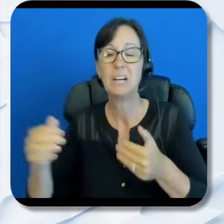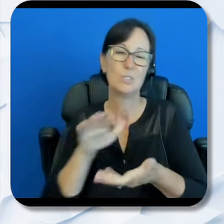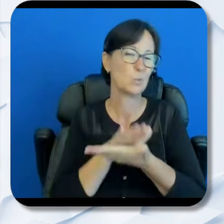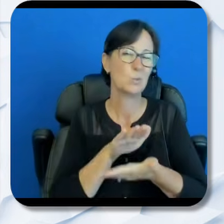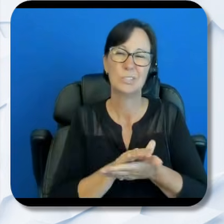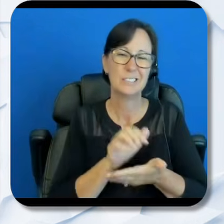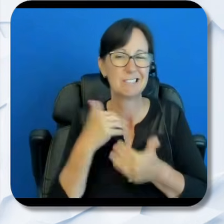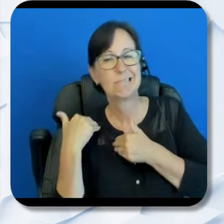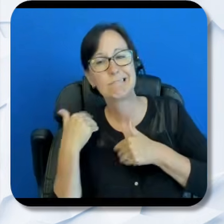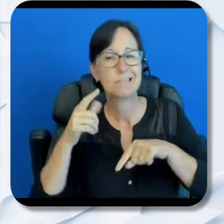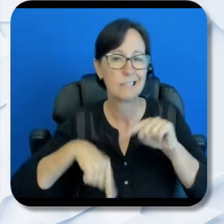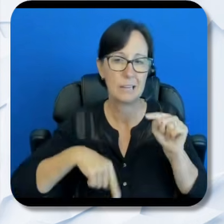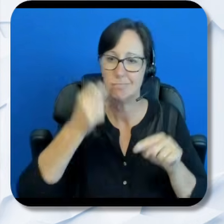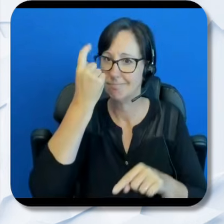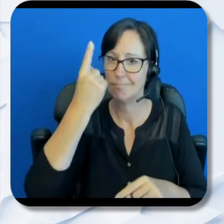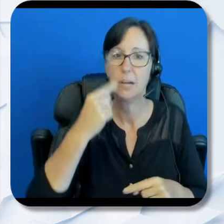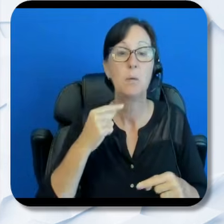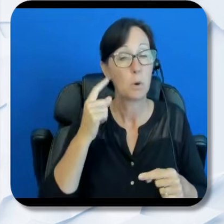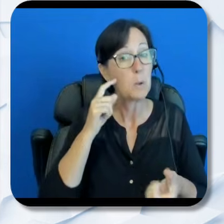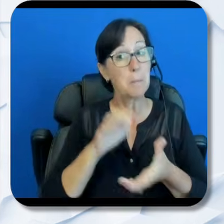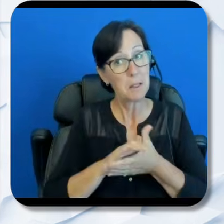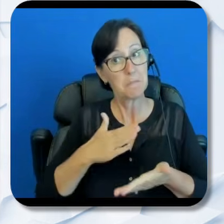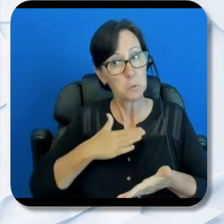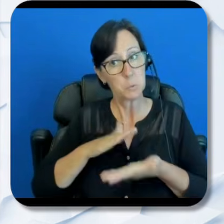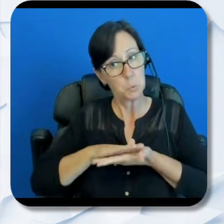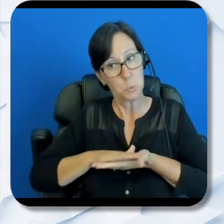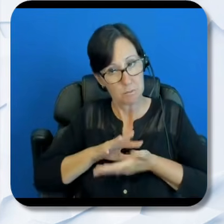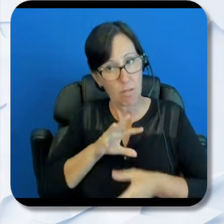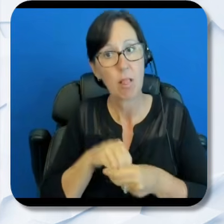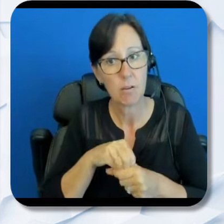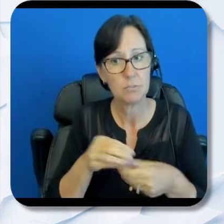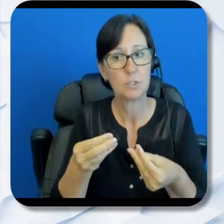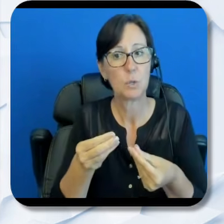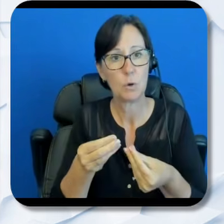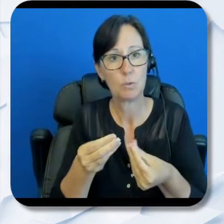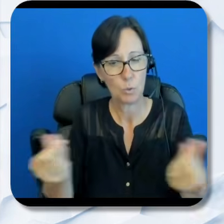but we do believe that schools can be part of the solution in partnership with other agencies,